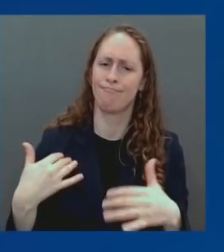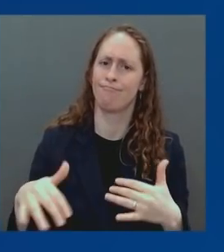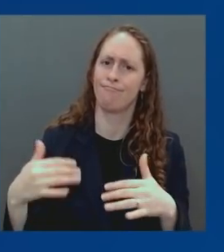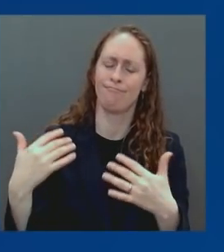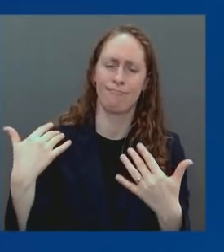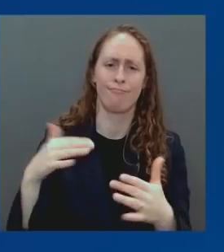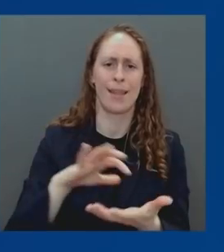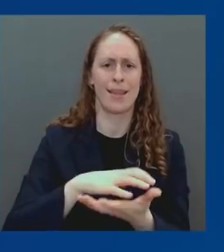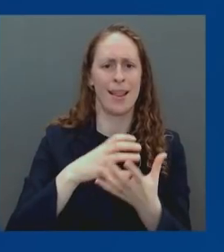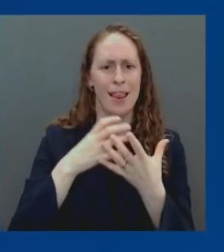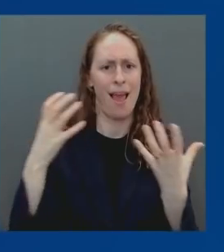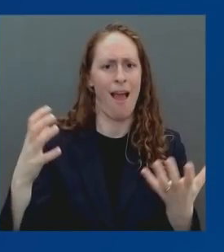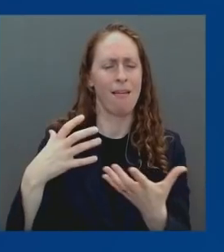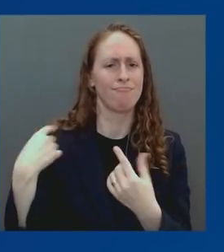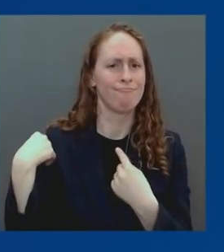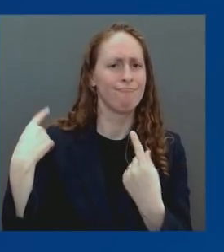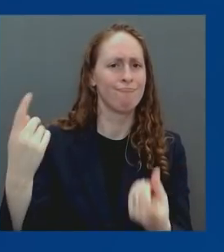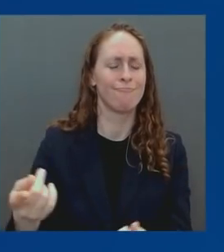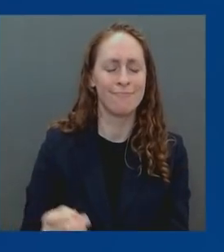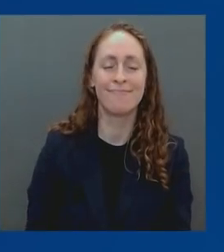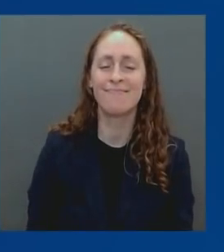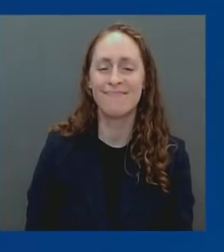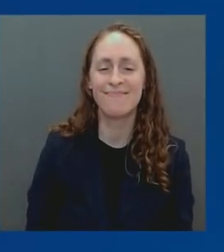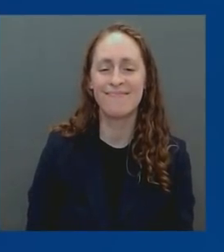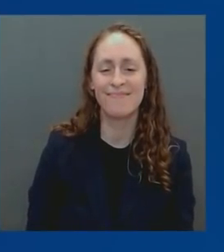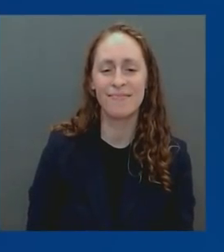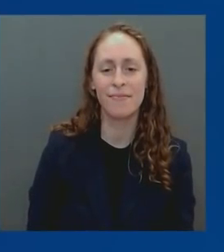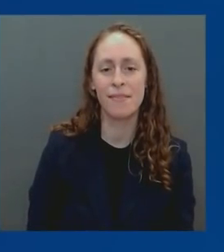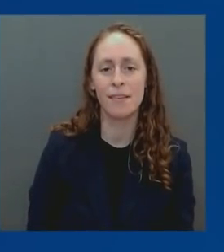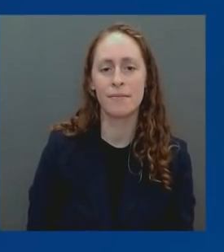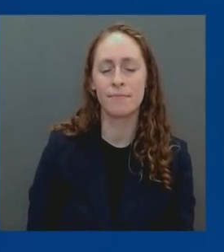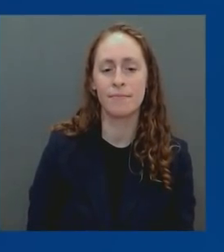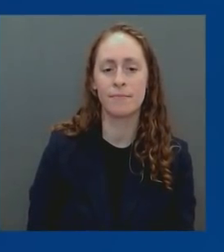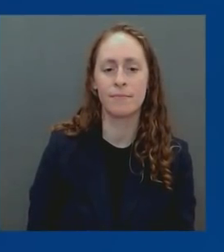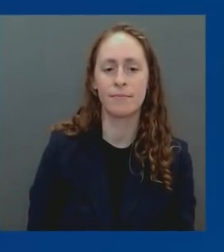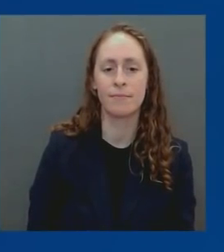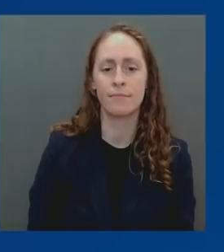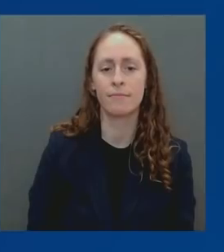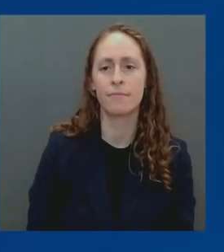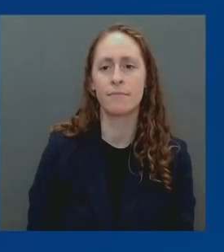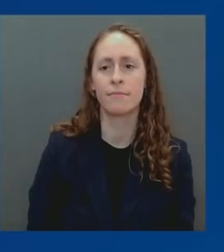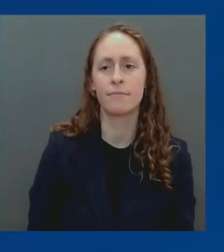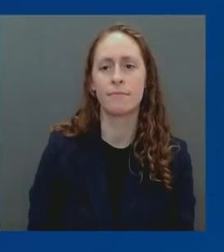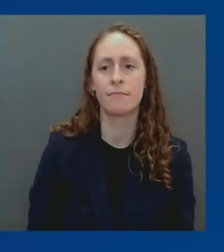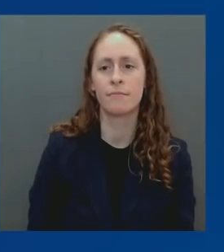The Press: Thank you for taking my question. I understand that, earlier this week, governors who met with the President